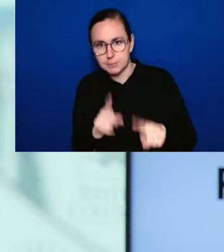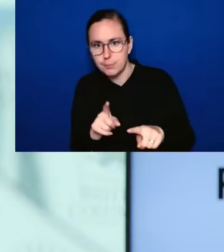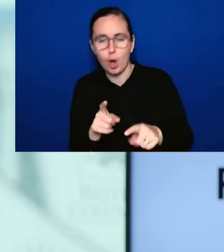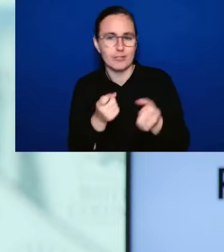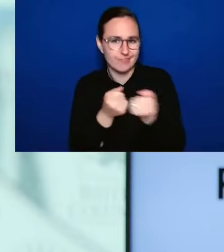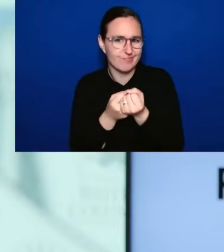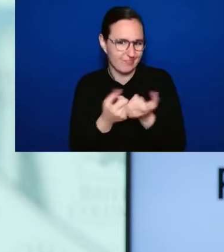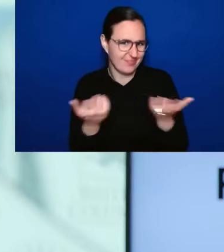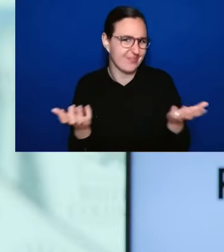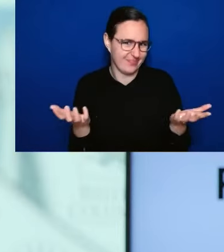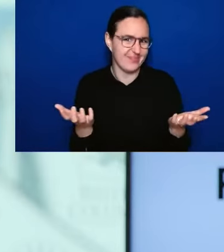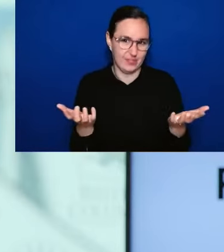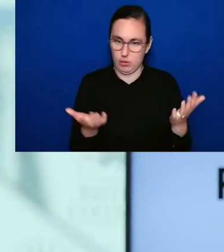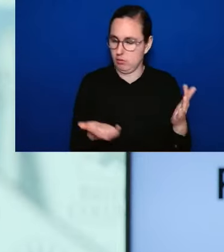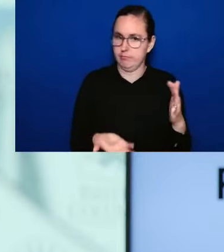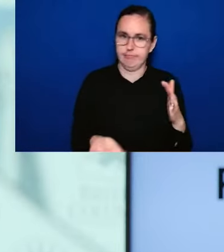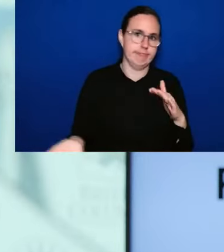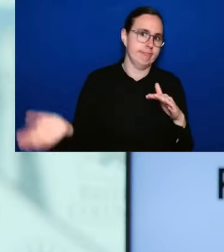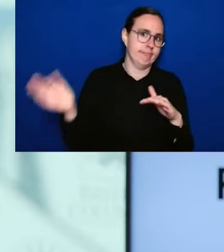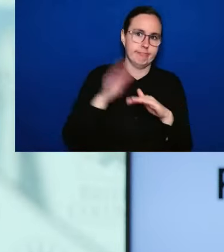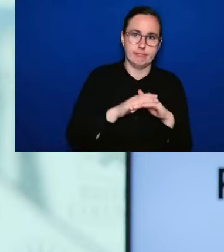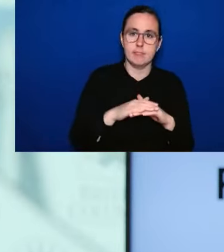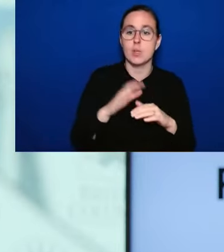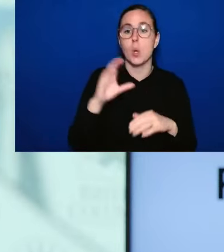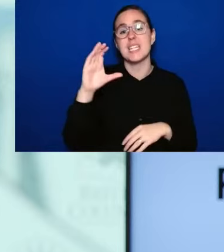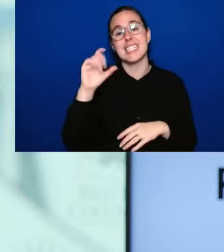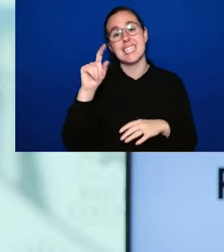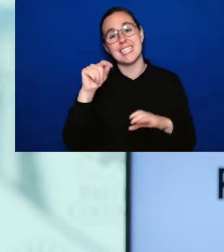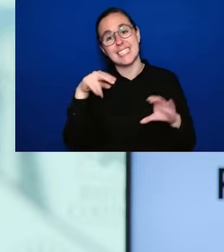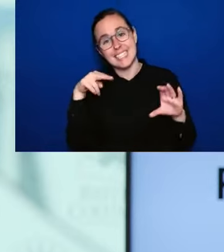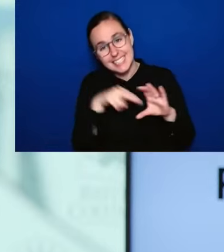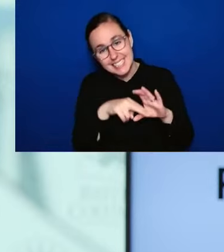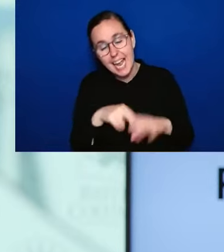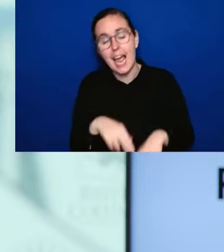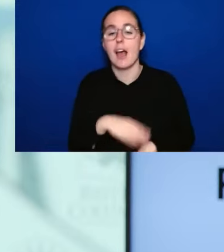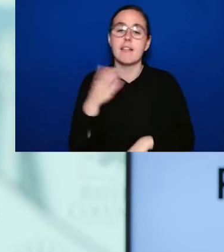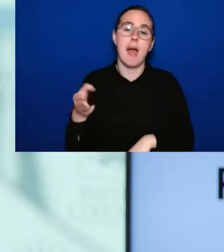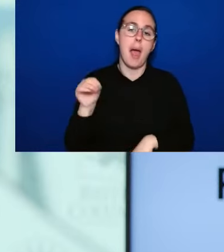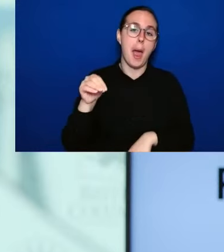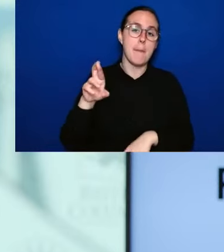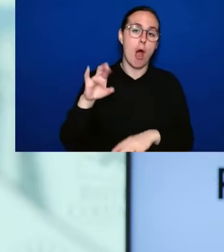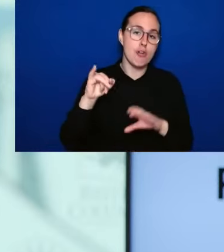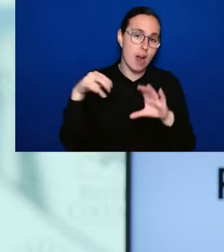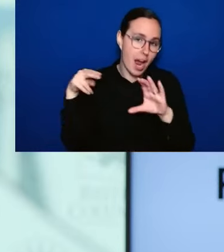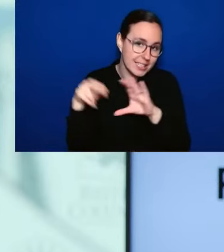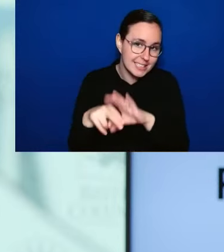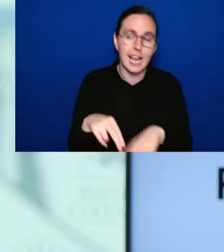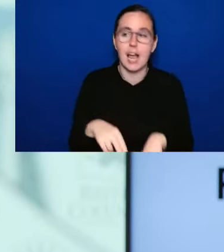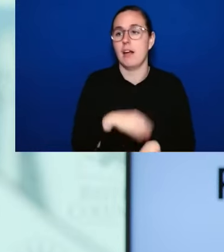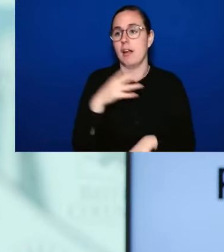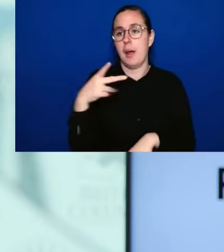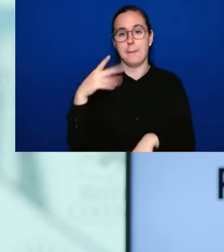MRI capacity which is one third of. Testing in the very significant increase and sees ET